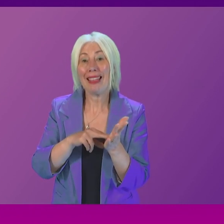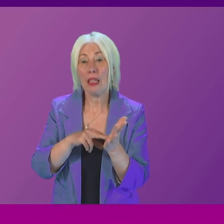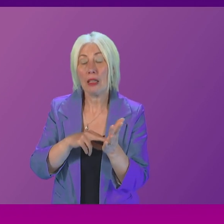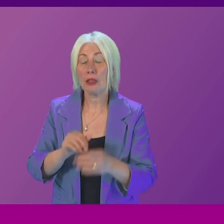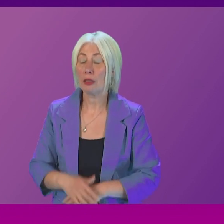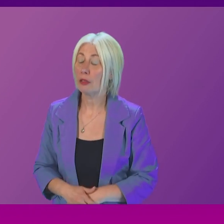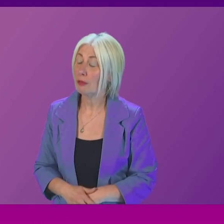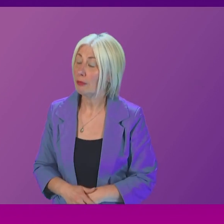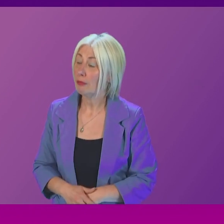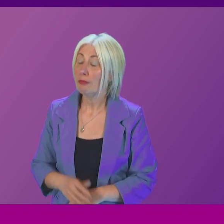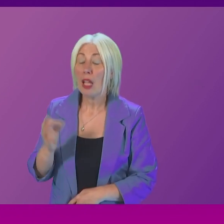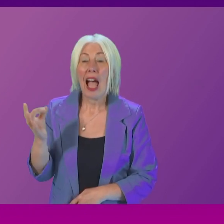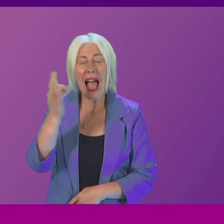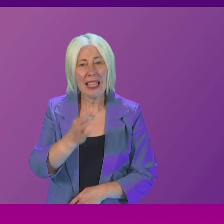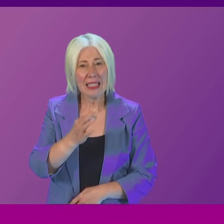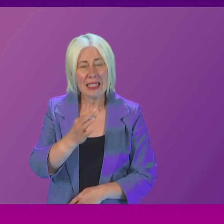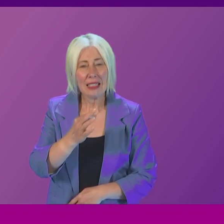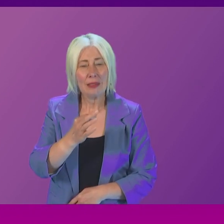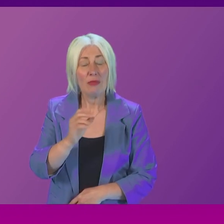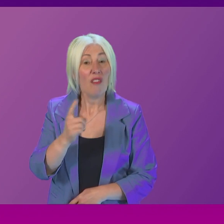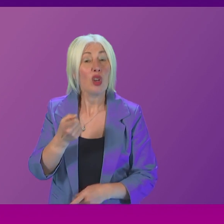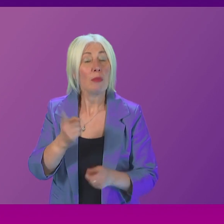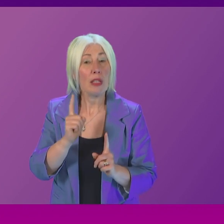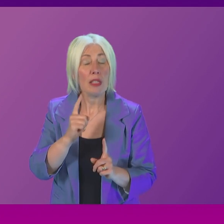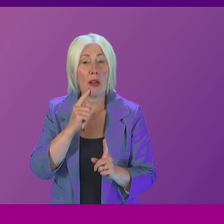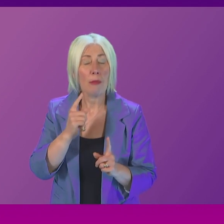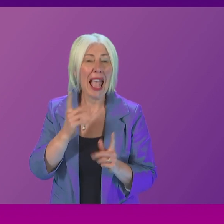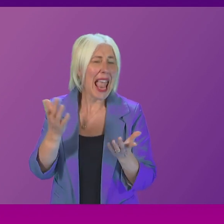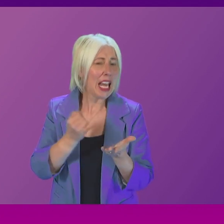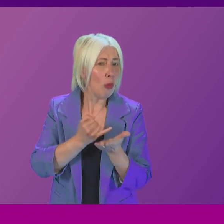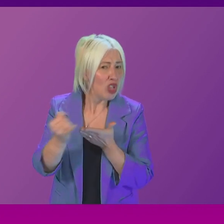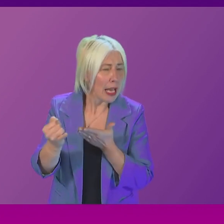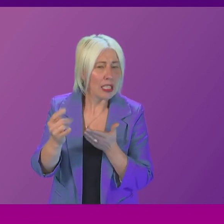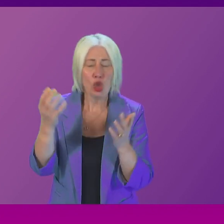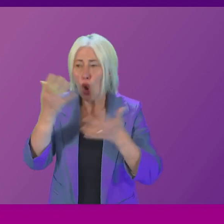To ask the First Minister whether any objections or concerns were raised by the Scottish ministers